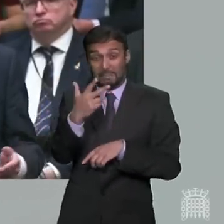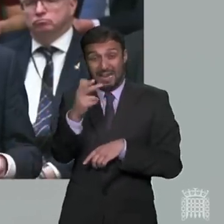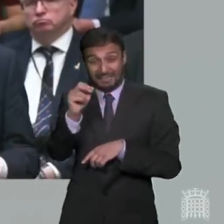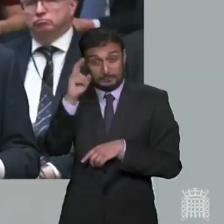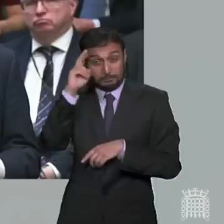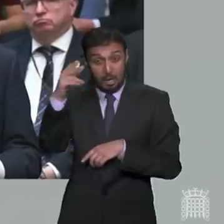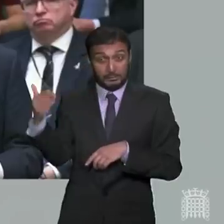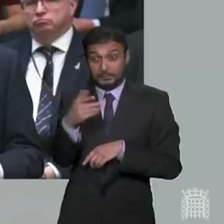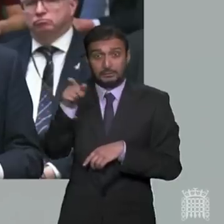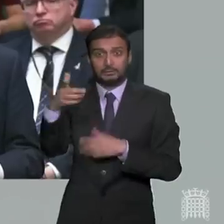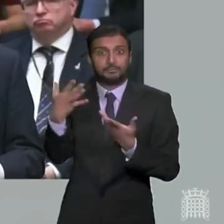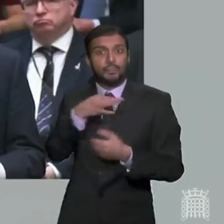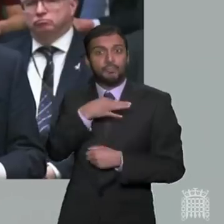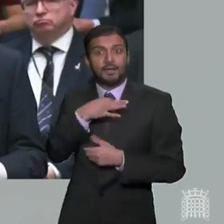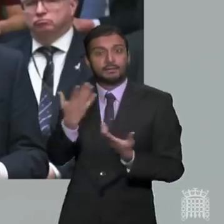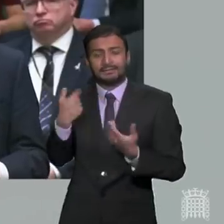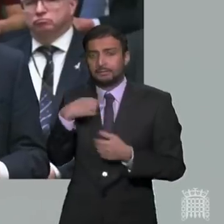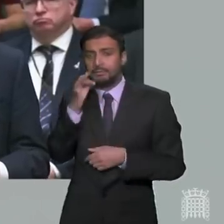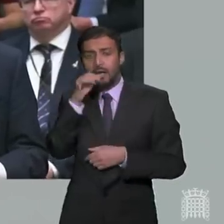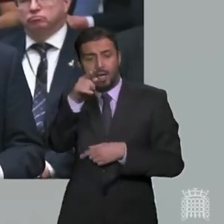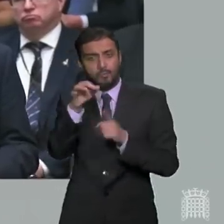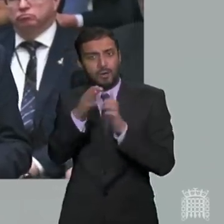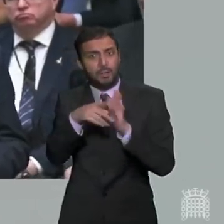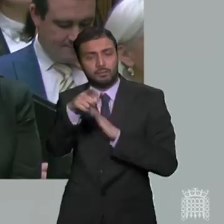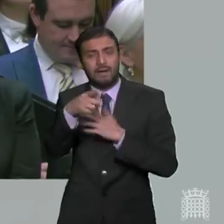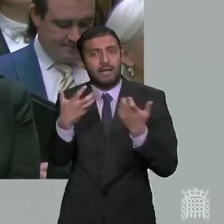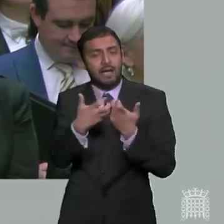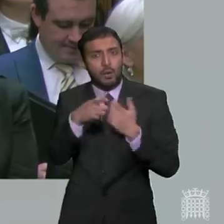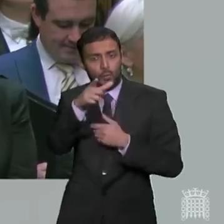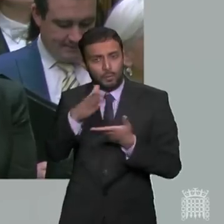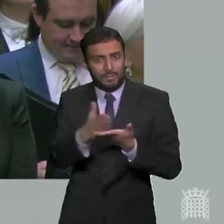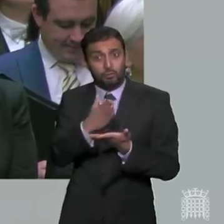Friend advise what action he will take to ensure that essential services are not withdrawn